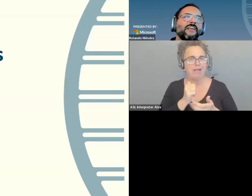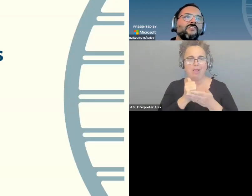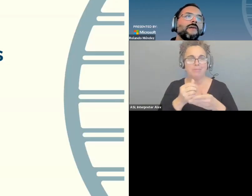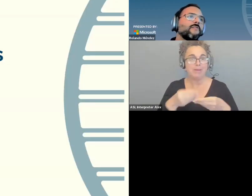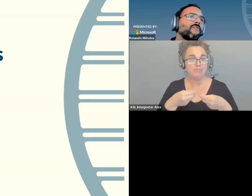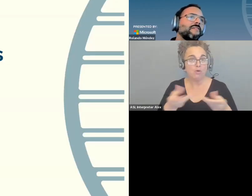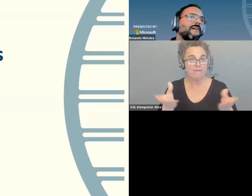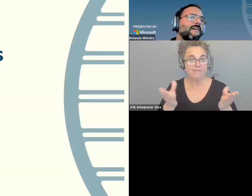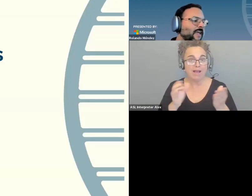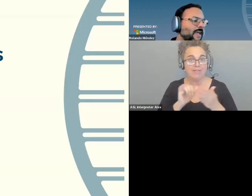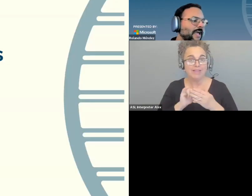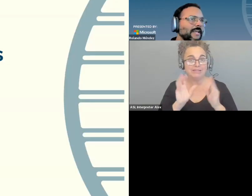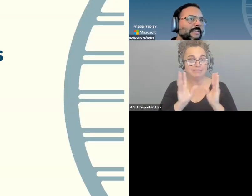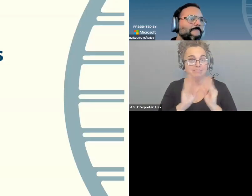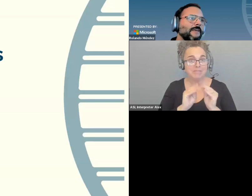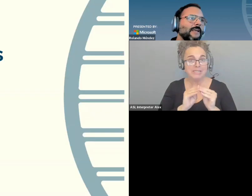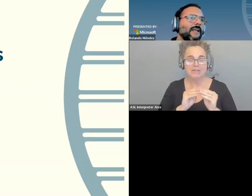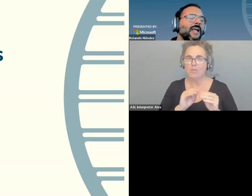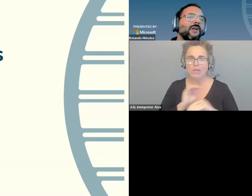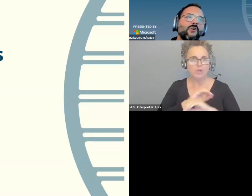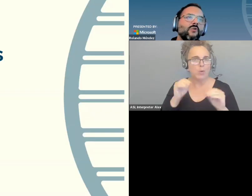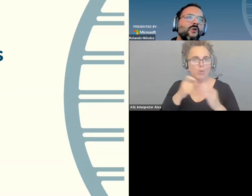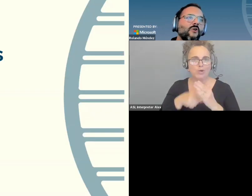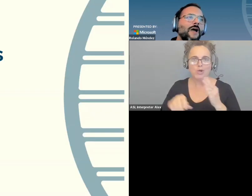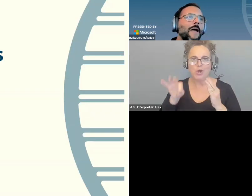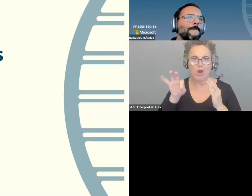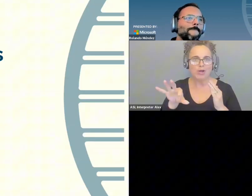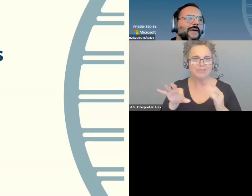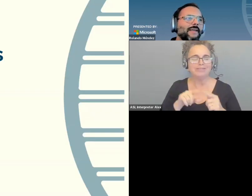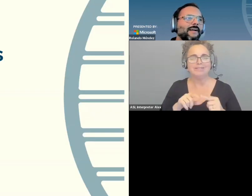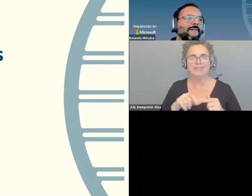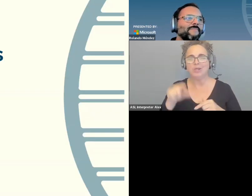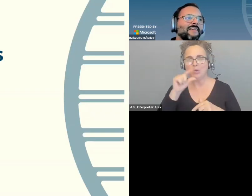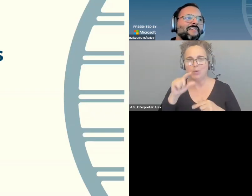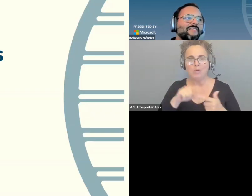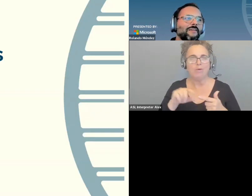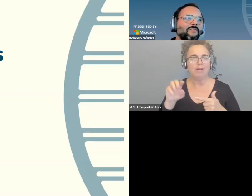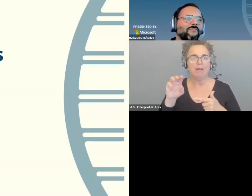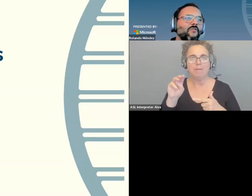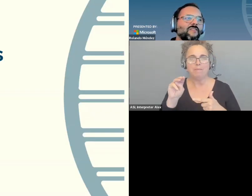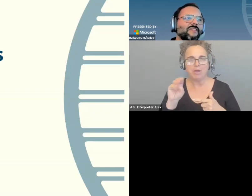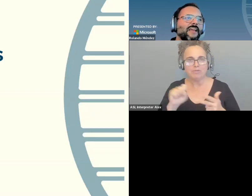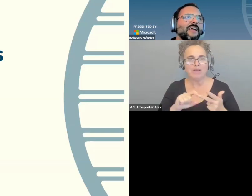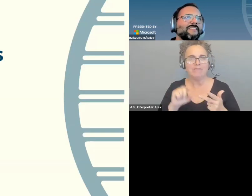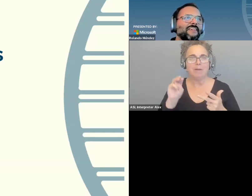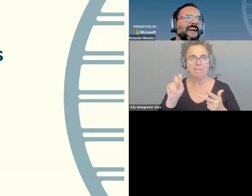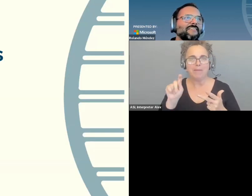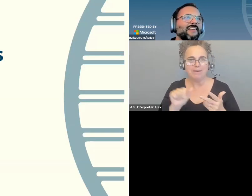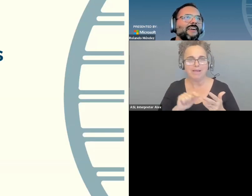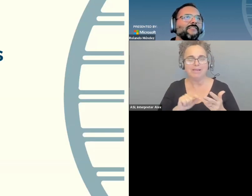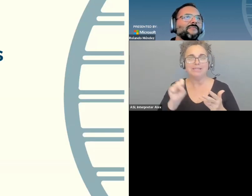So thank you Microsoft, ADP, Google, Meta, Salesforce, and Skyscanner.